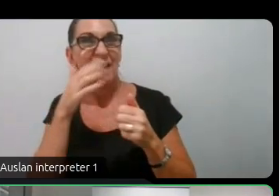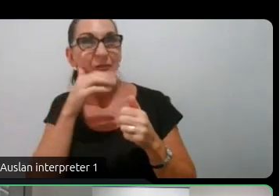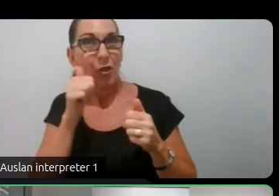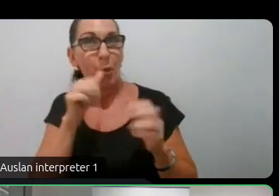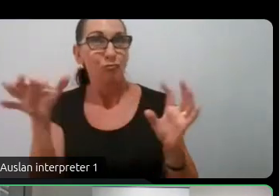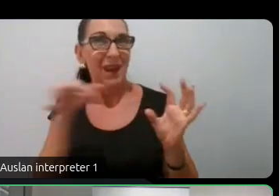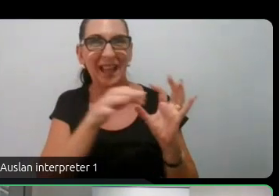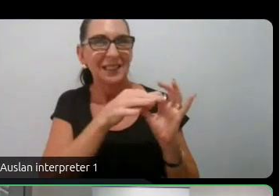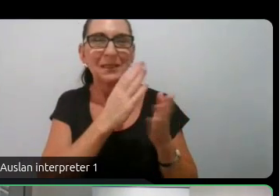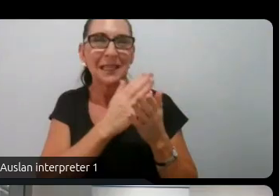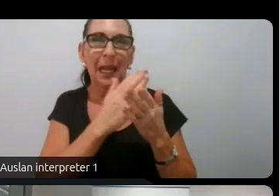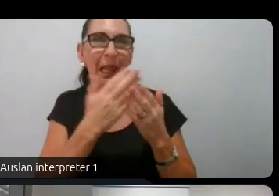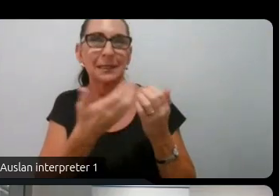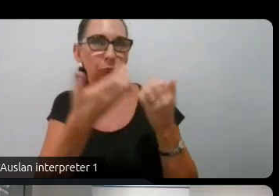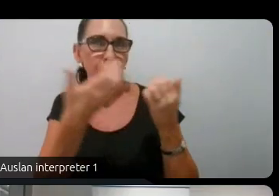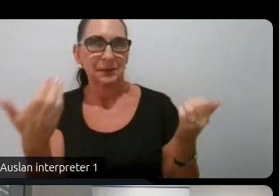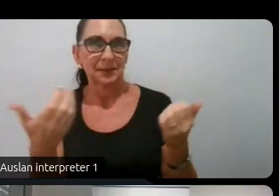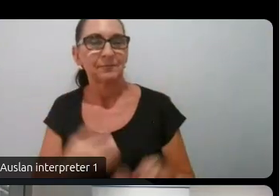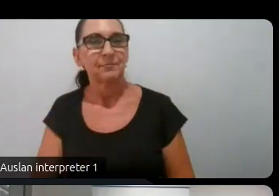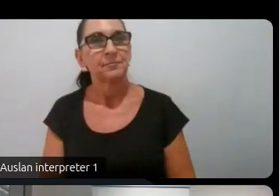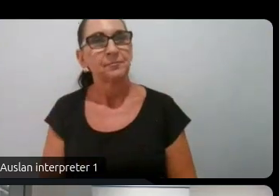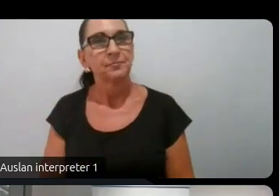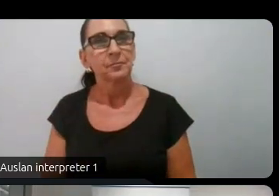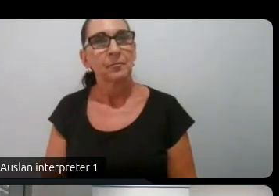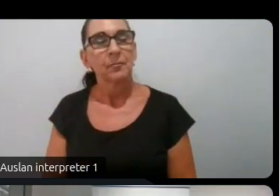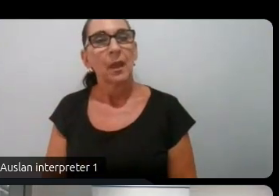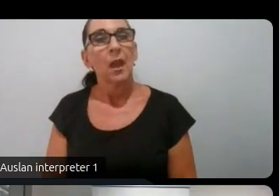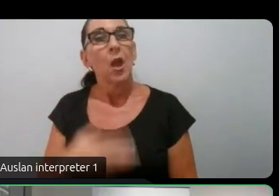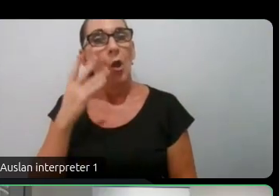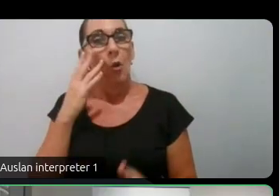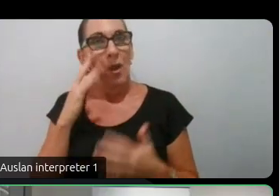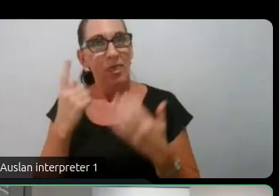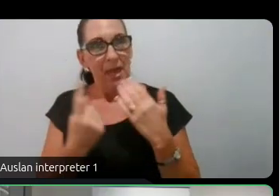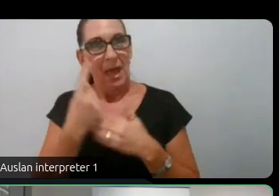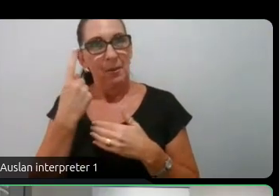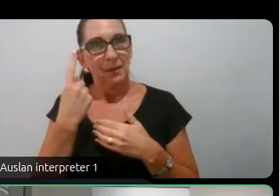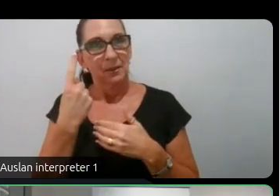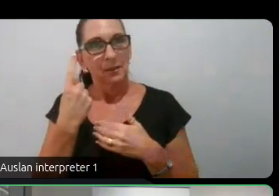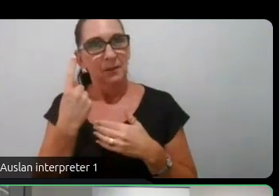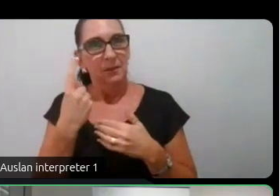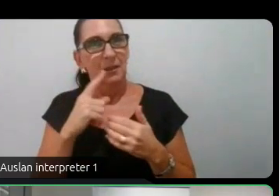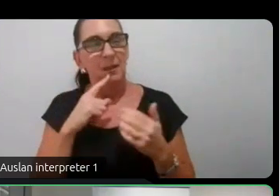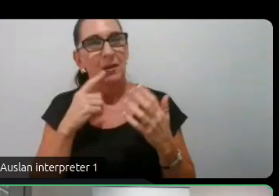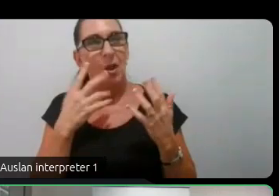new impairment when that happens. Option two is kind of where you want to look at and and the way